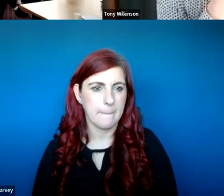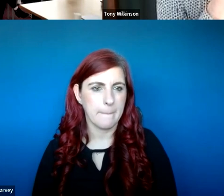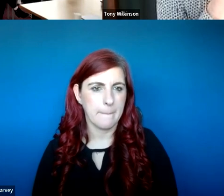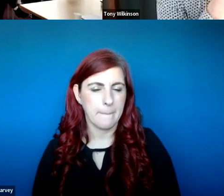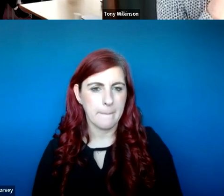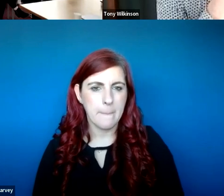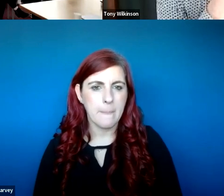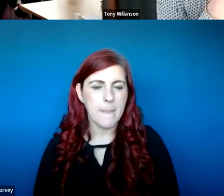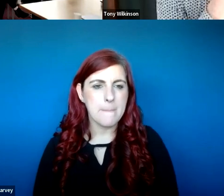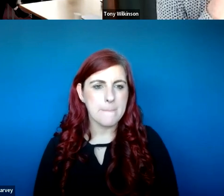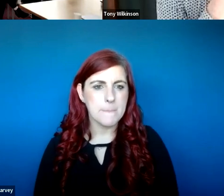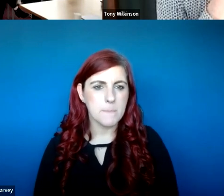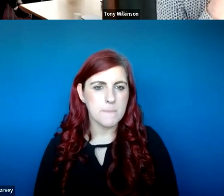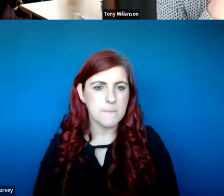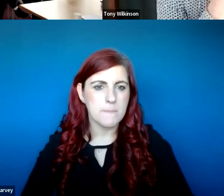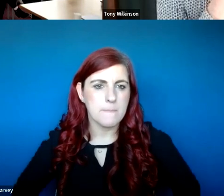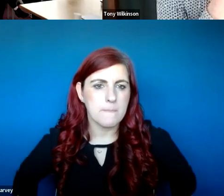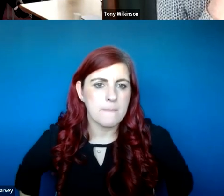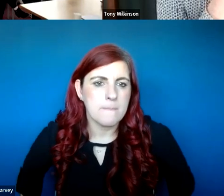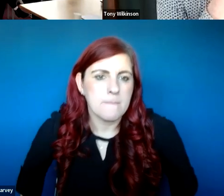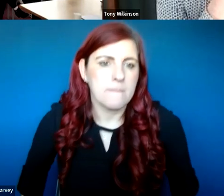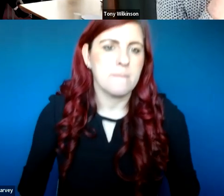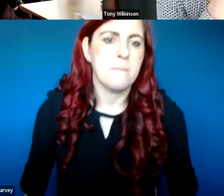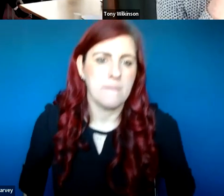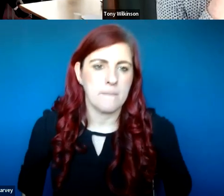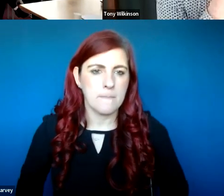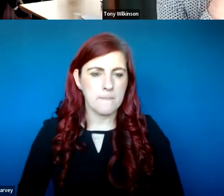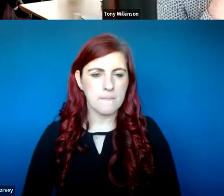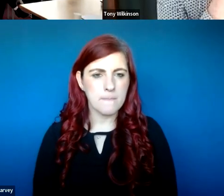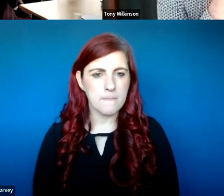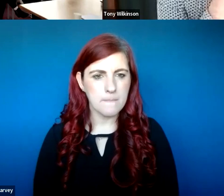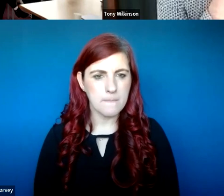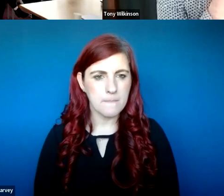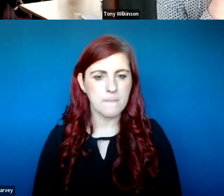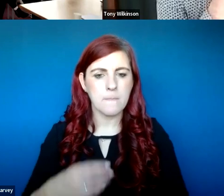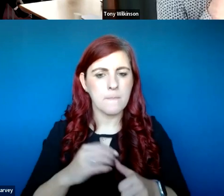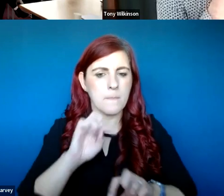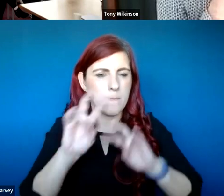Thank you, I just have another little question on the data.